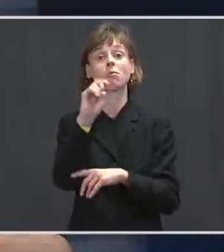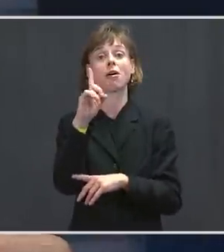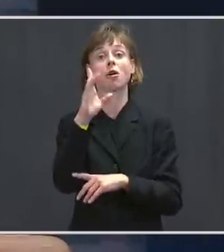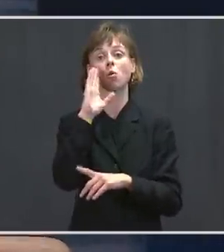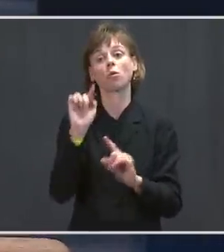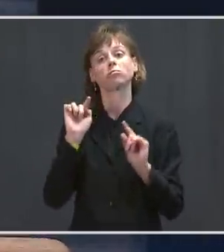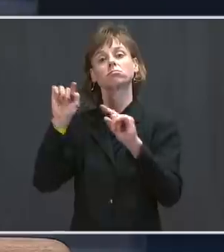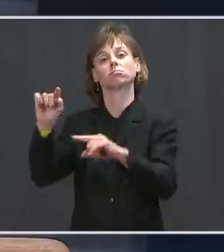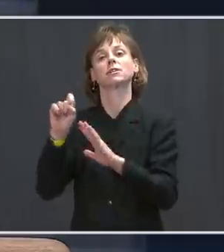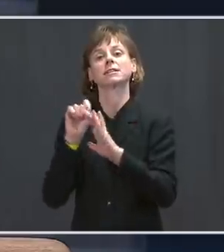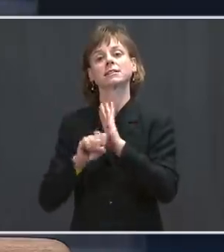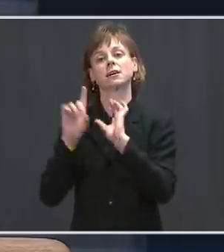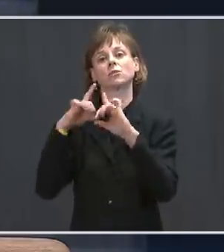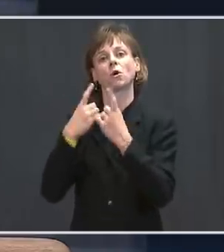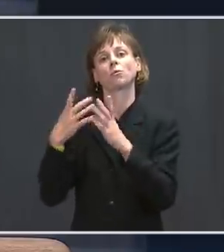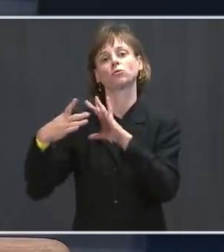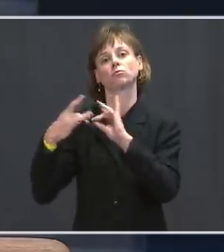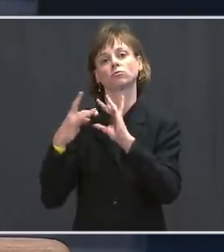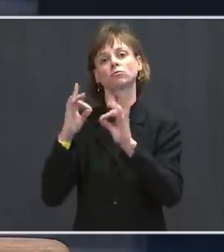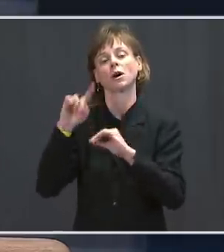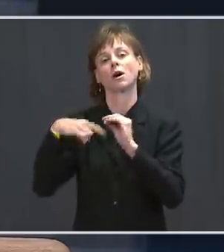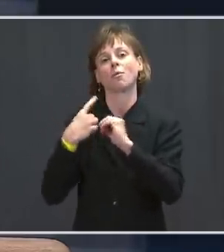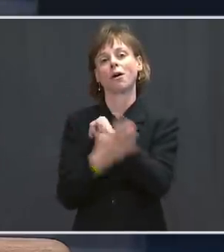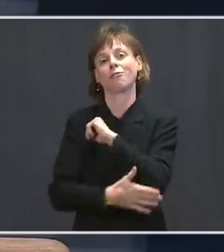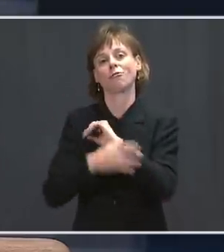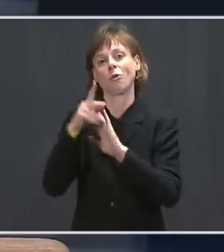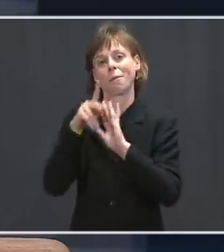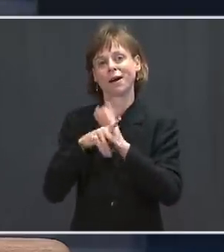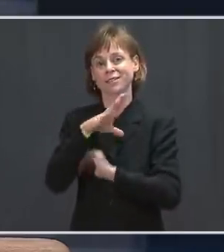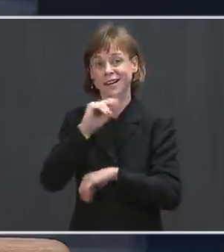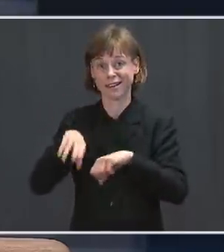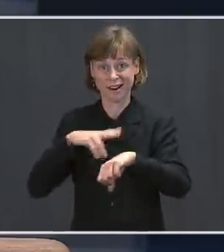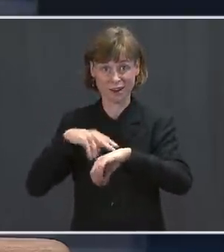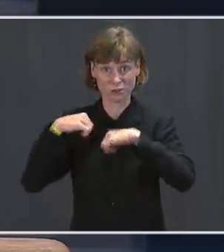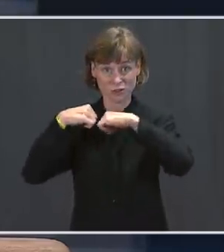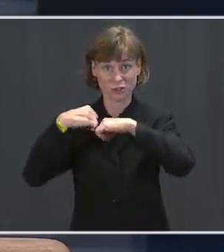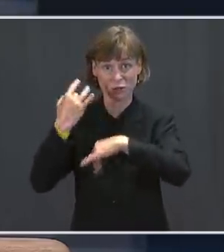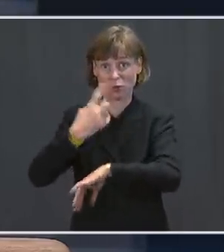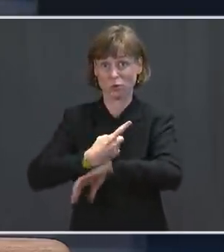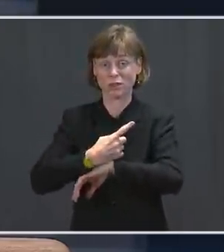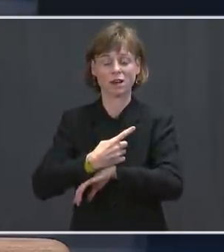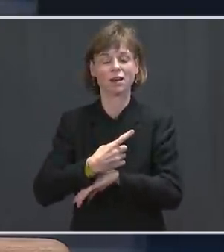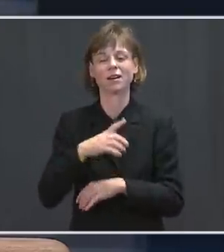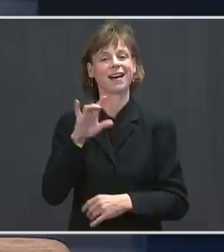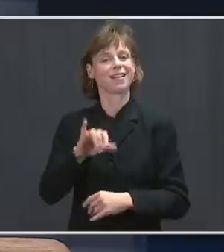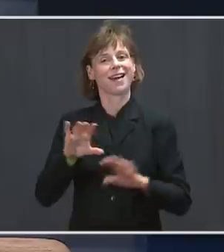to give remarks on foreign policy and national security today. It's not an action that he's chosen the State Department